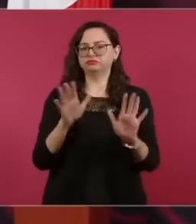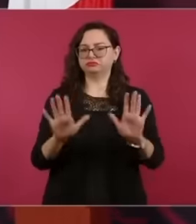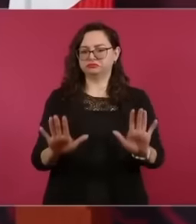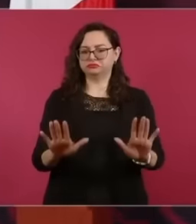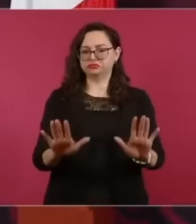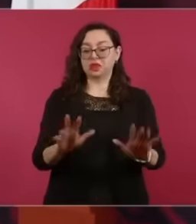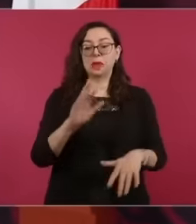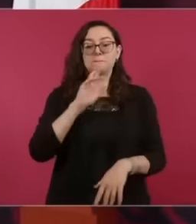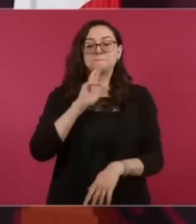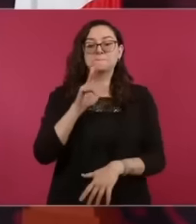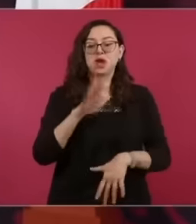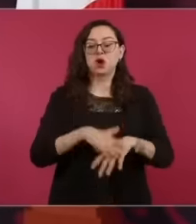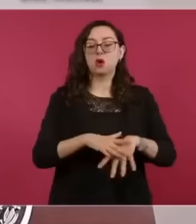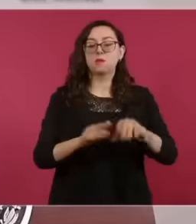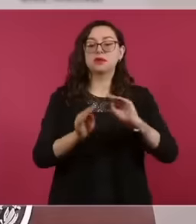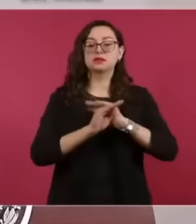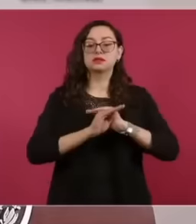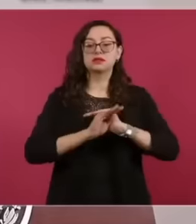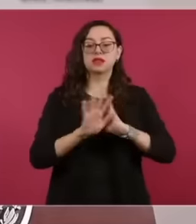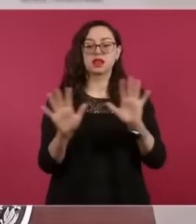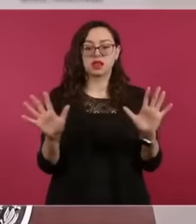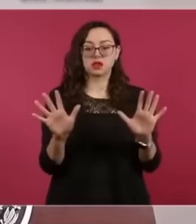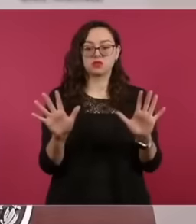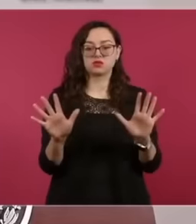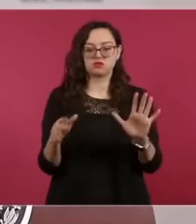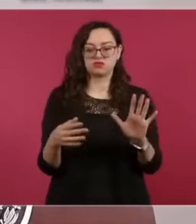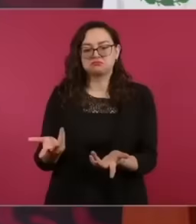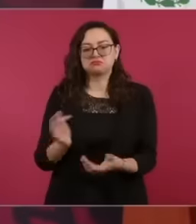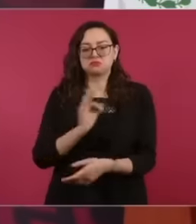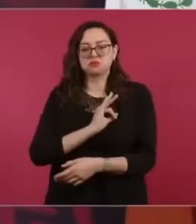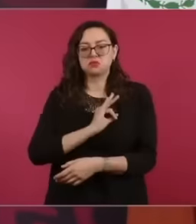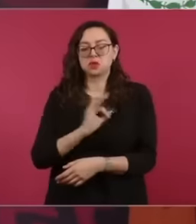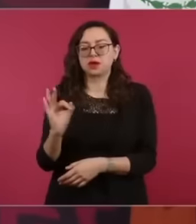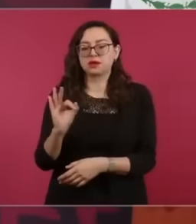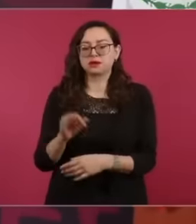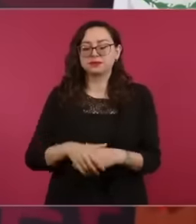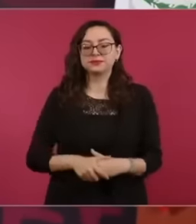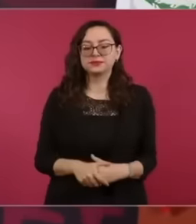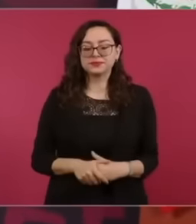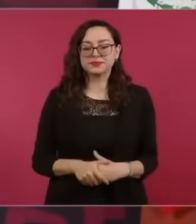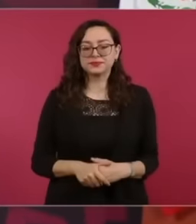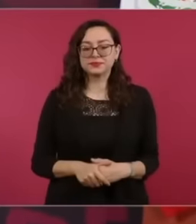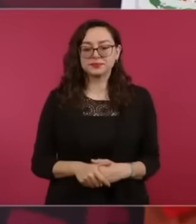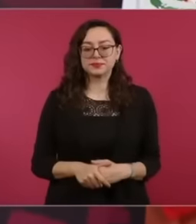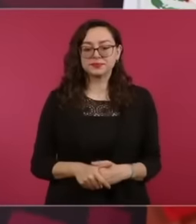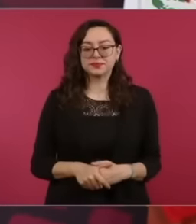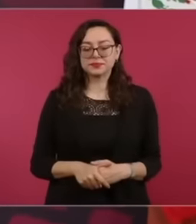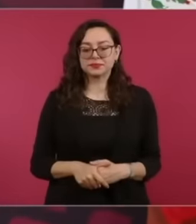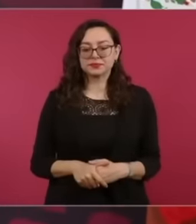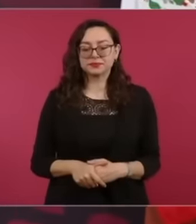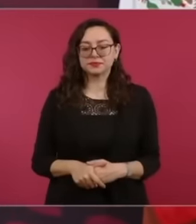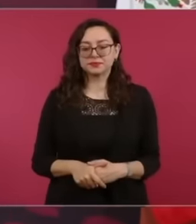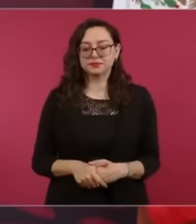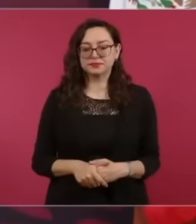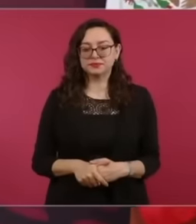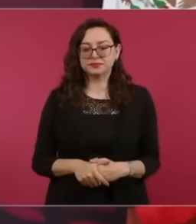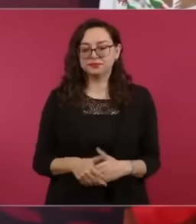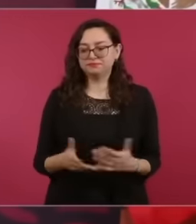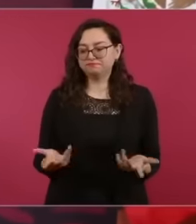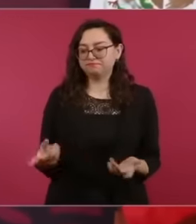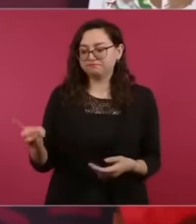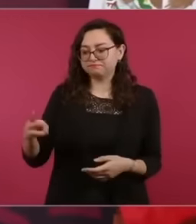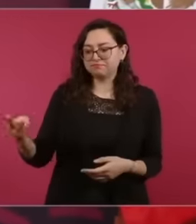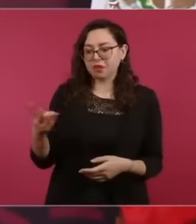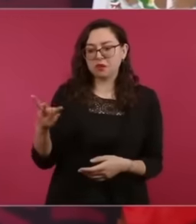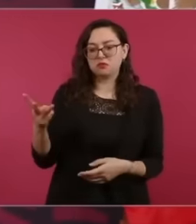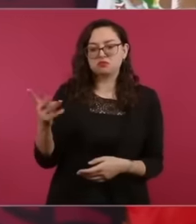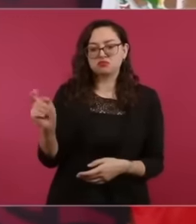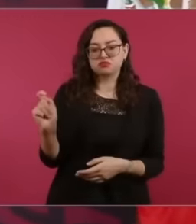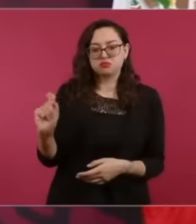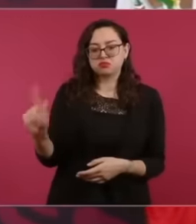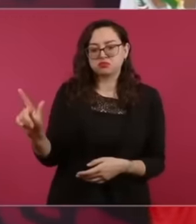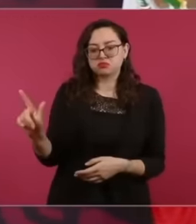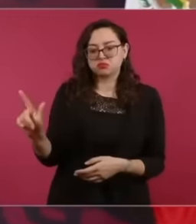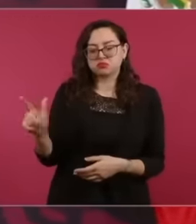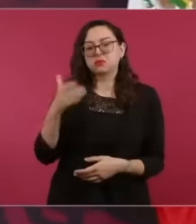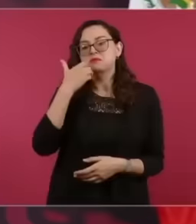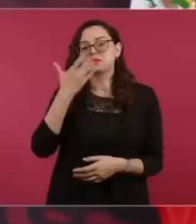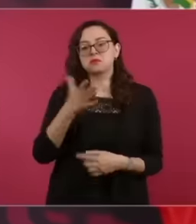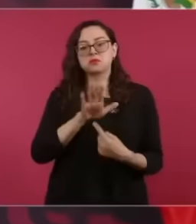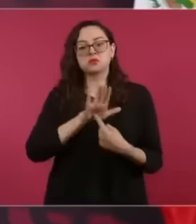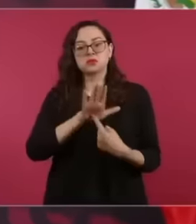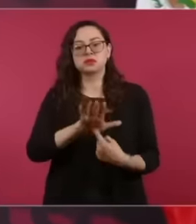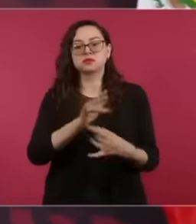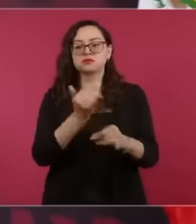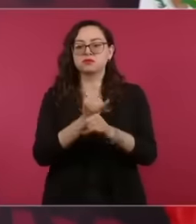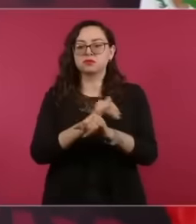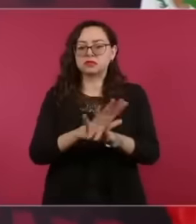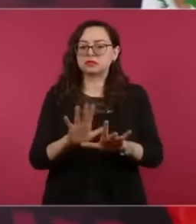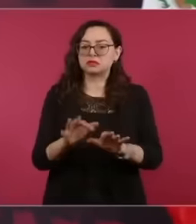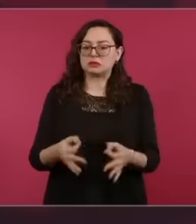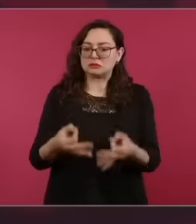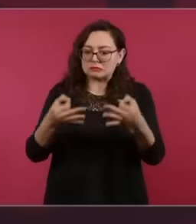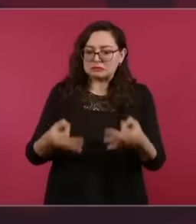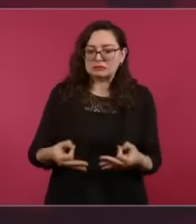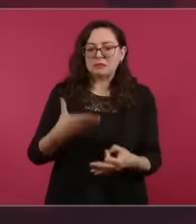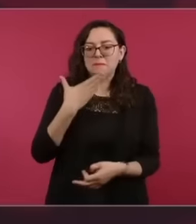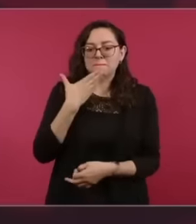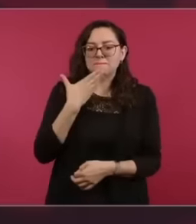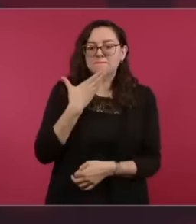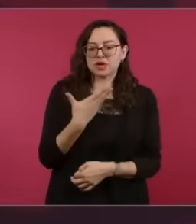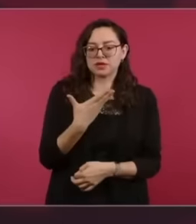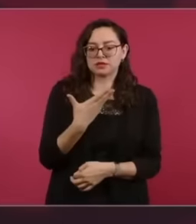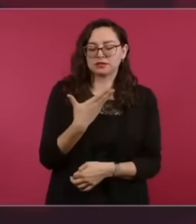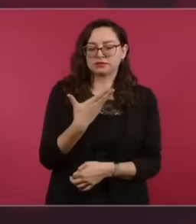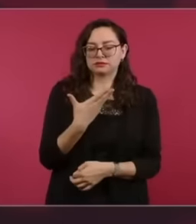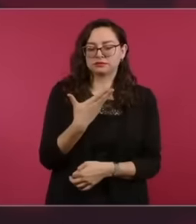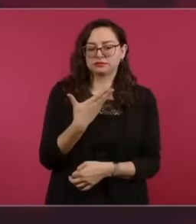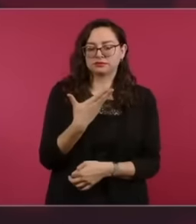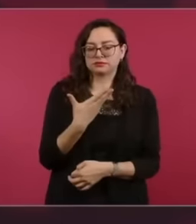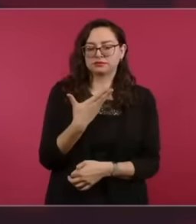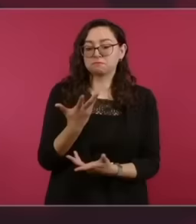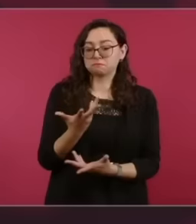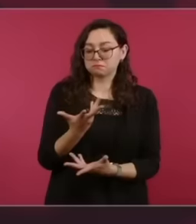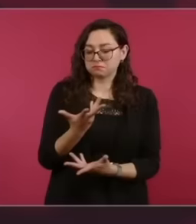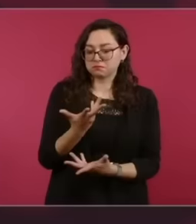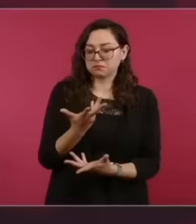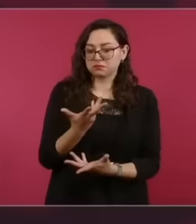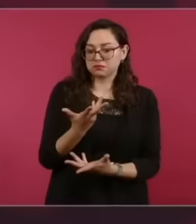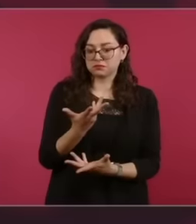speculation to inform and what we want is that it be well informed and that